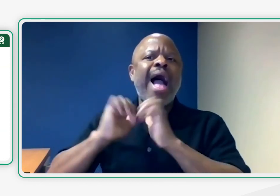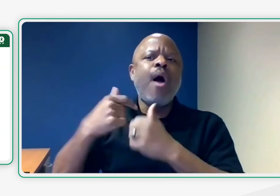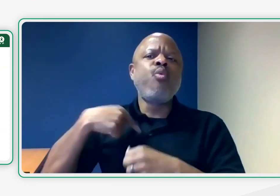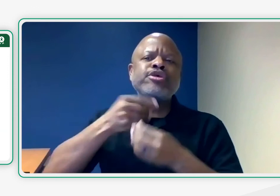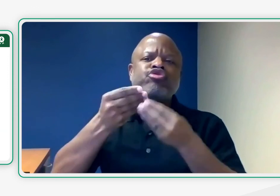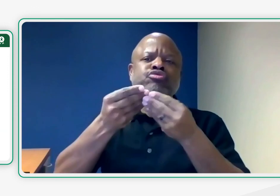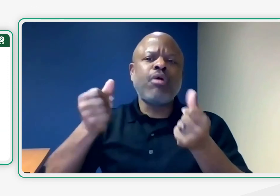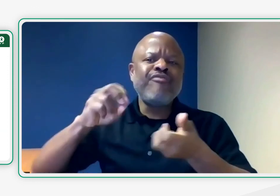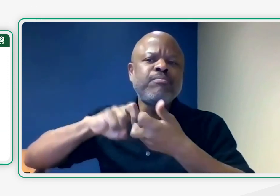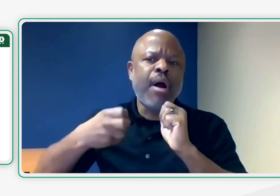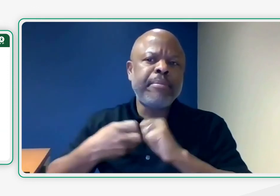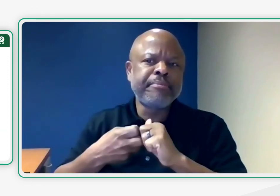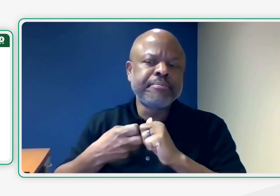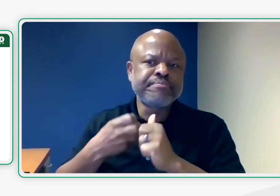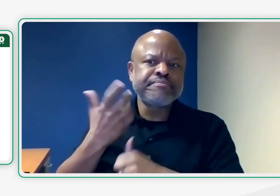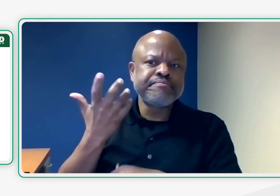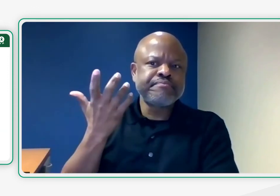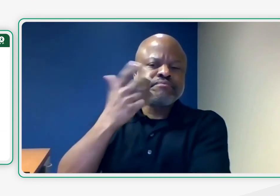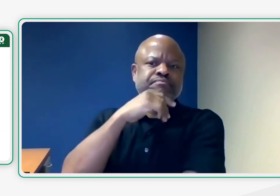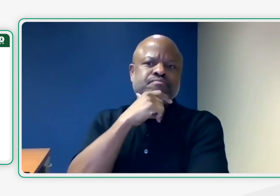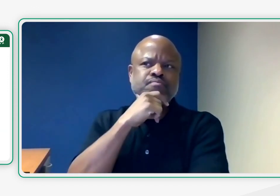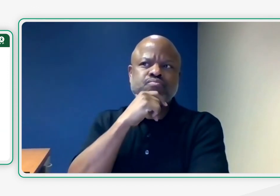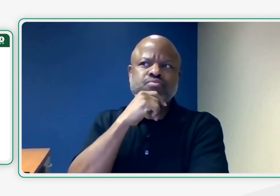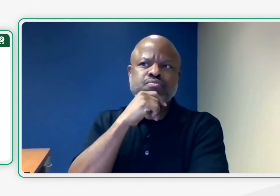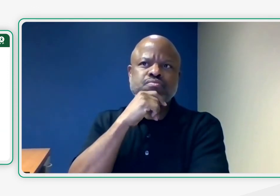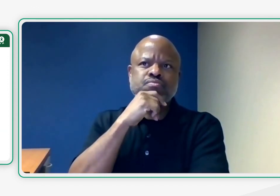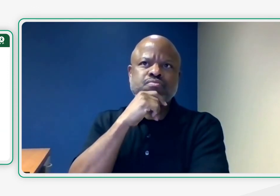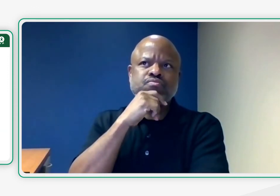and how we make decisions, and how we solve problems,